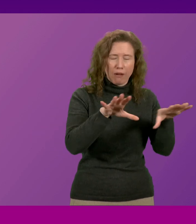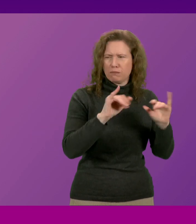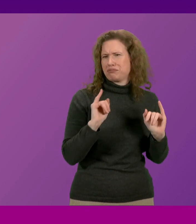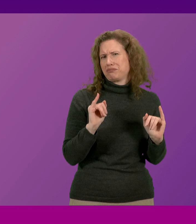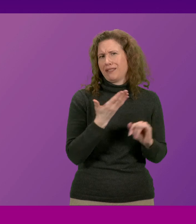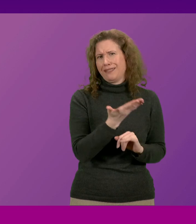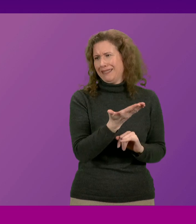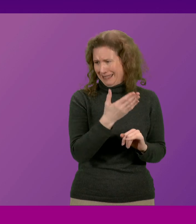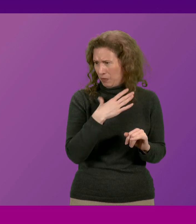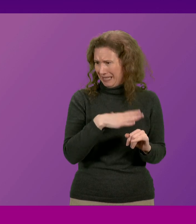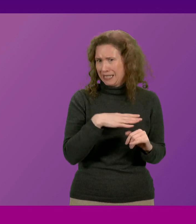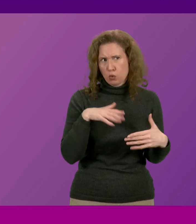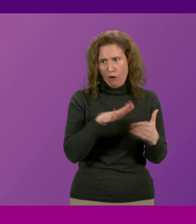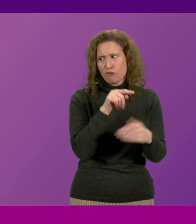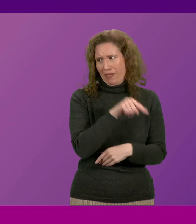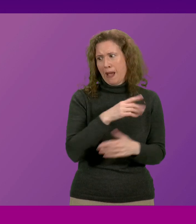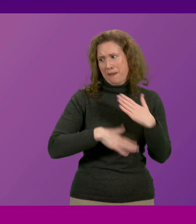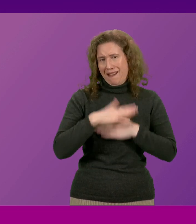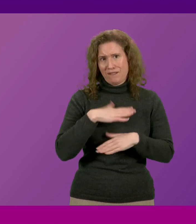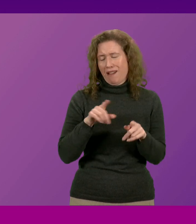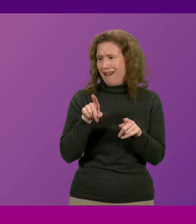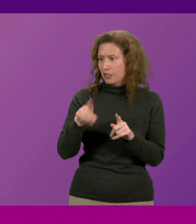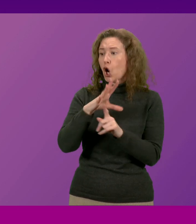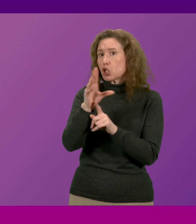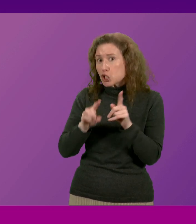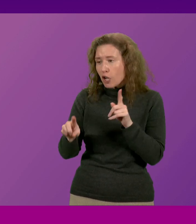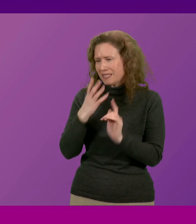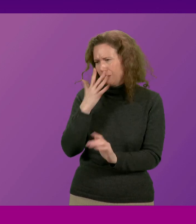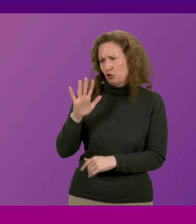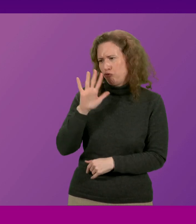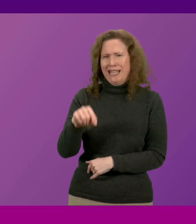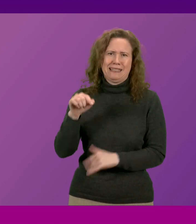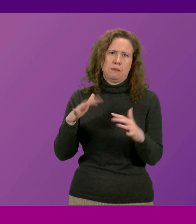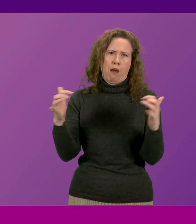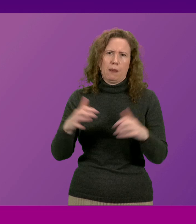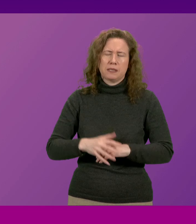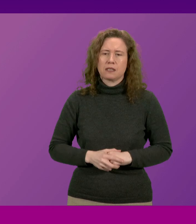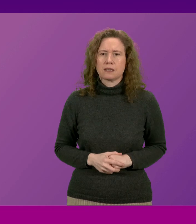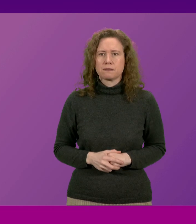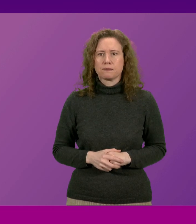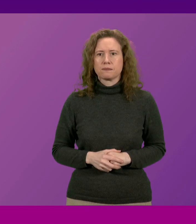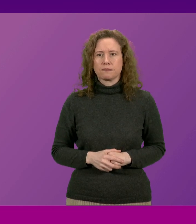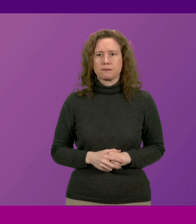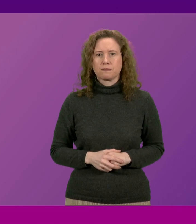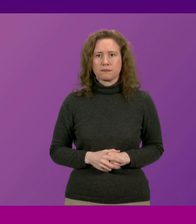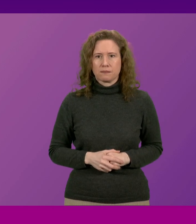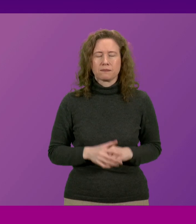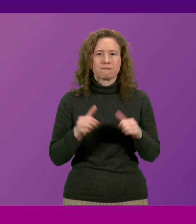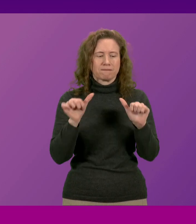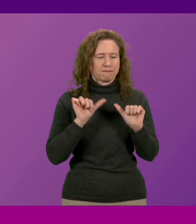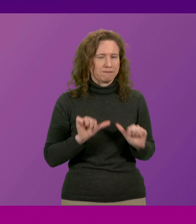would need to be confronted and that the Conservatives are a disgrace to this Parliament.